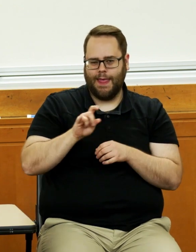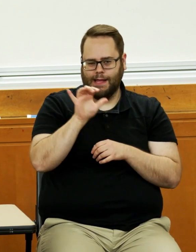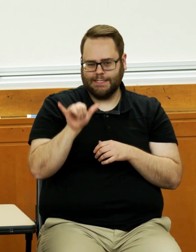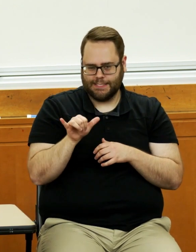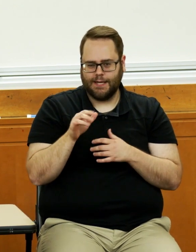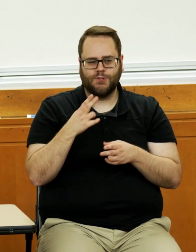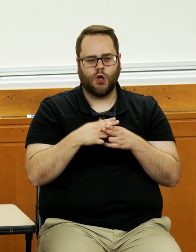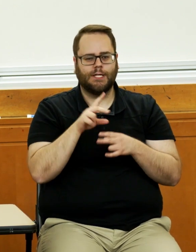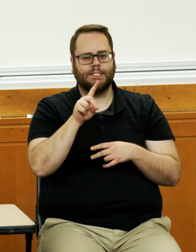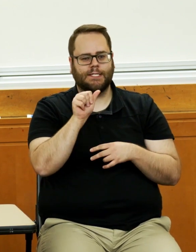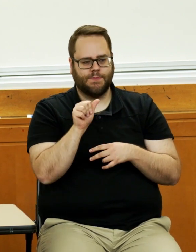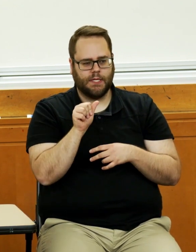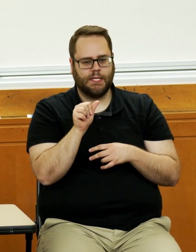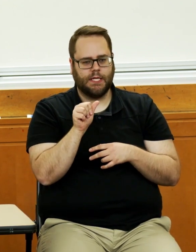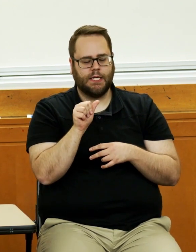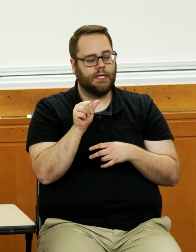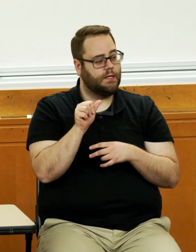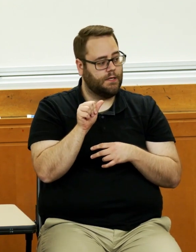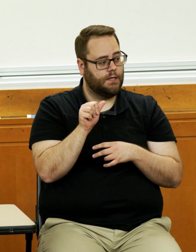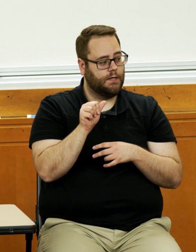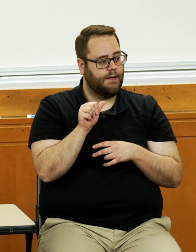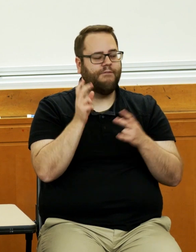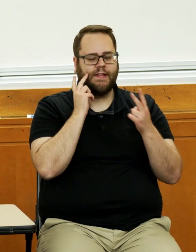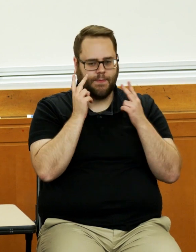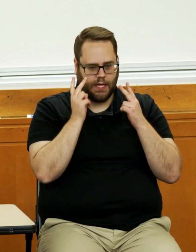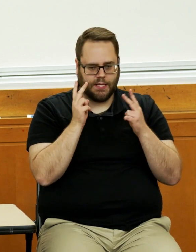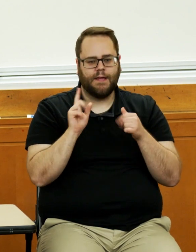it's called “Disability Visibility: First-Person Stories from the Twenty-First Century”.